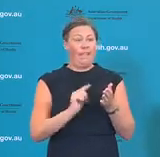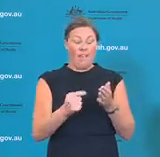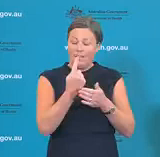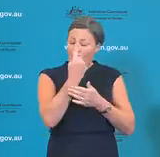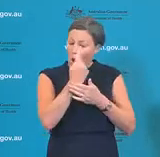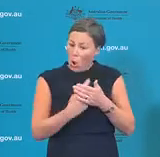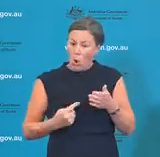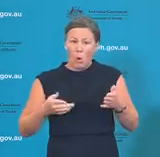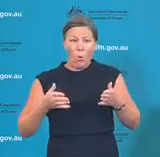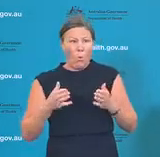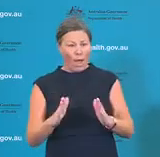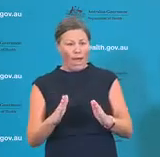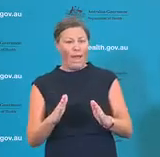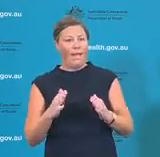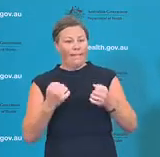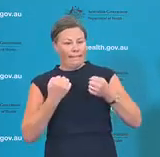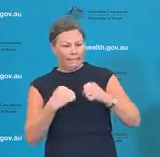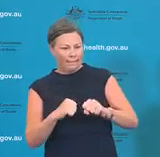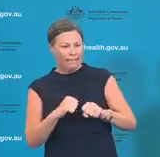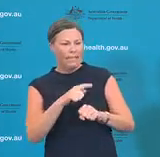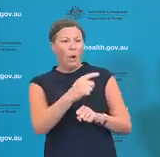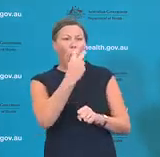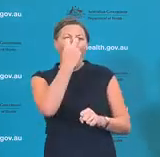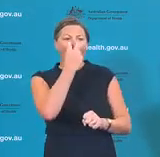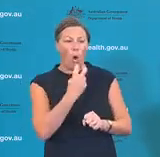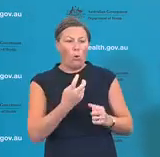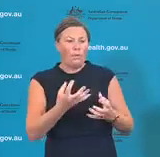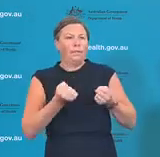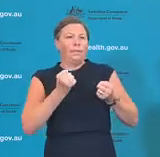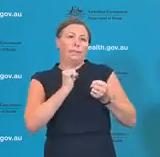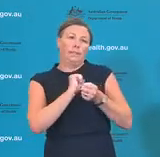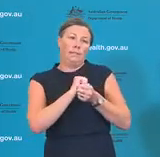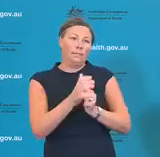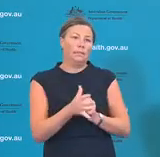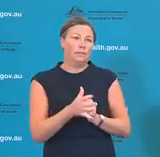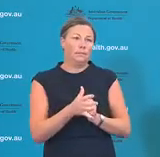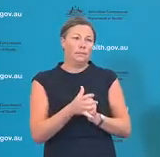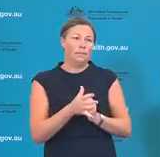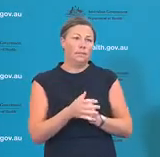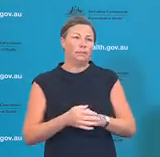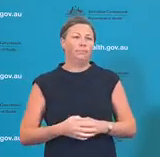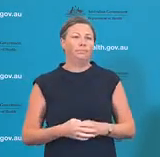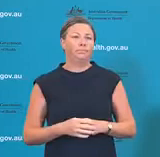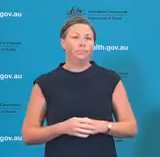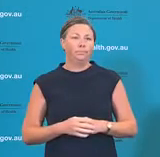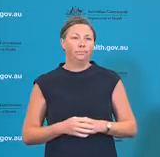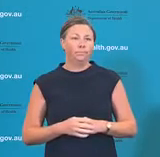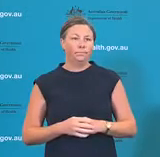in our community from this pandemic as we go forward.